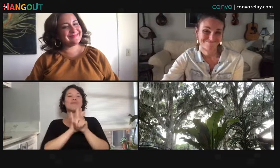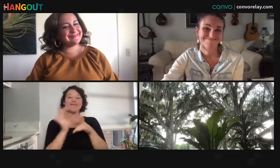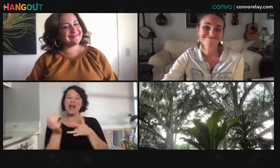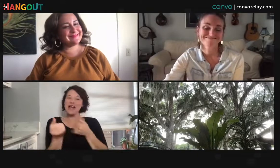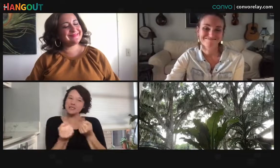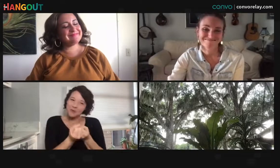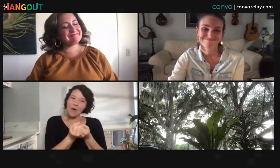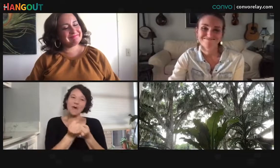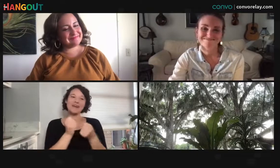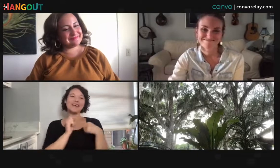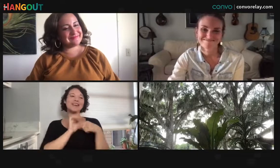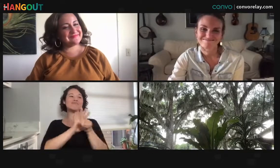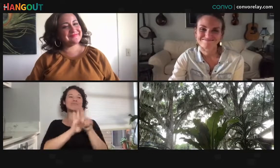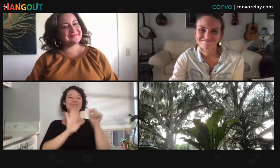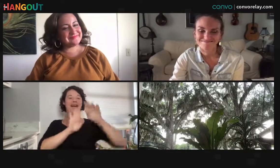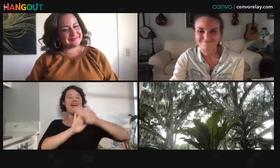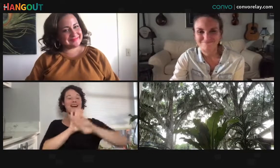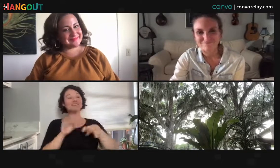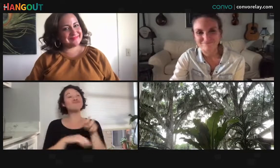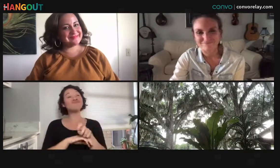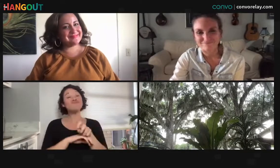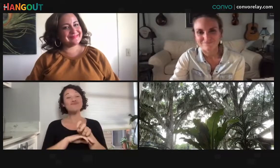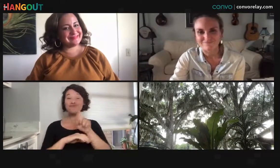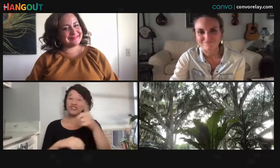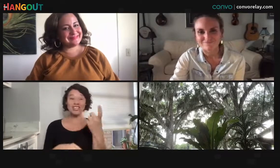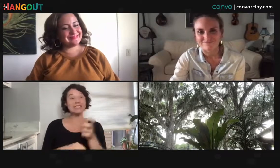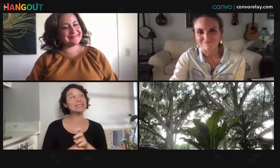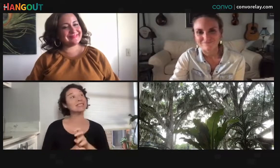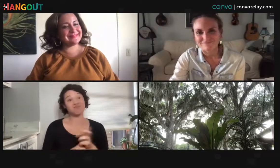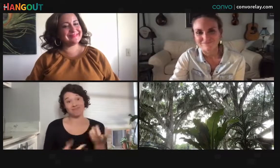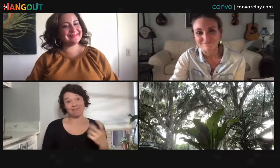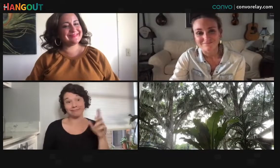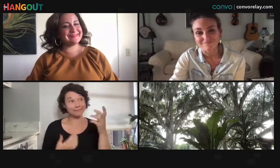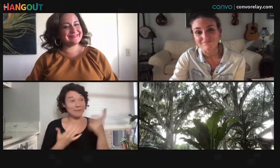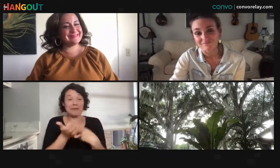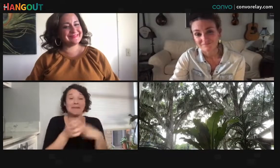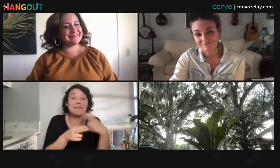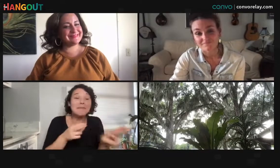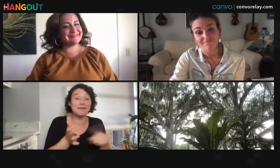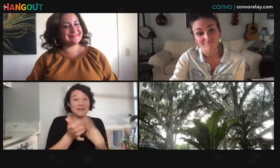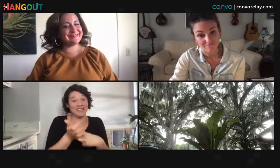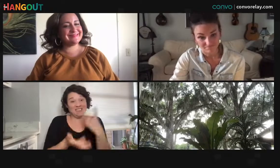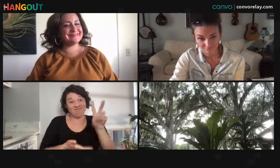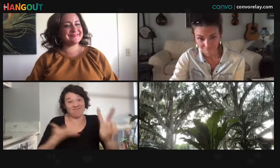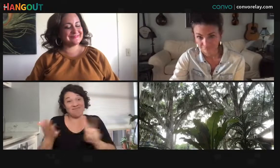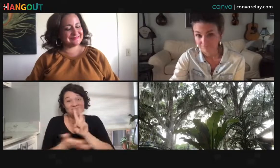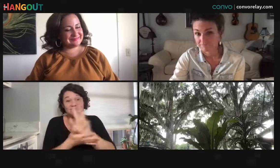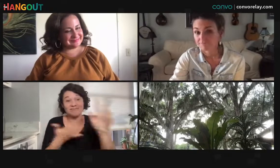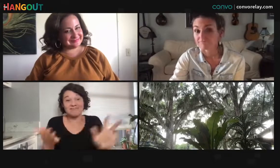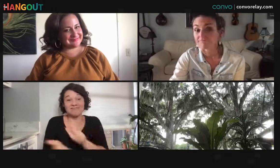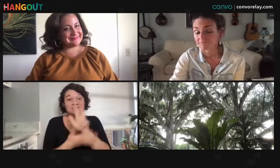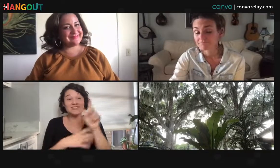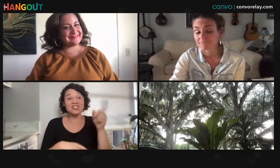all the way down i feel like i'm getting a hug i feel supported and just sitting there sometimes i'll sit there for